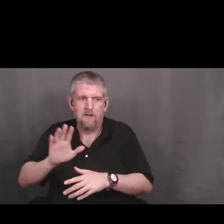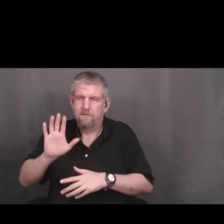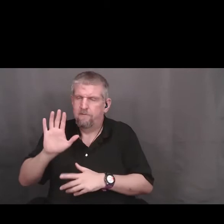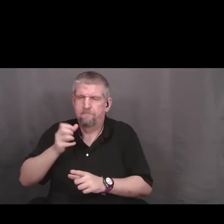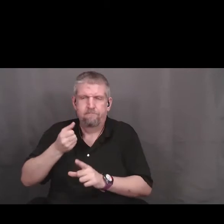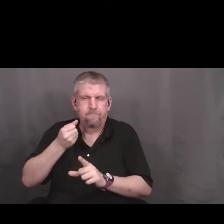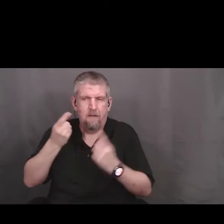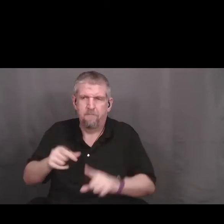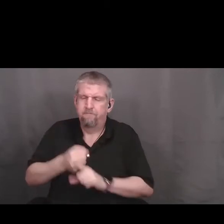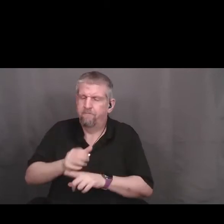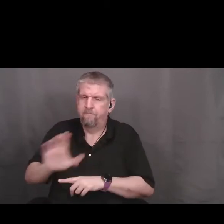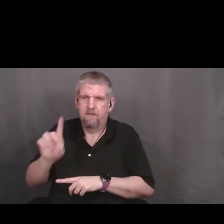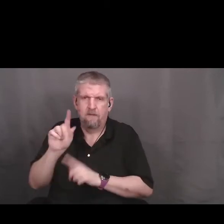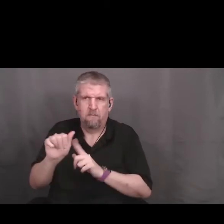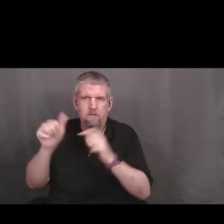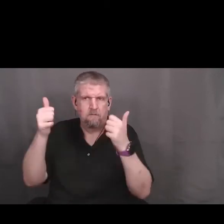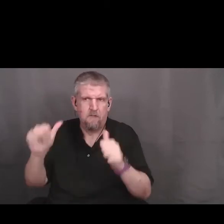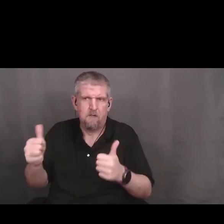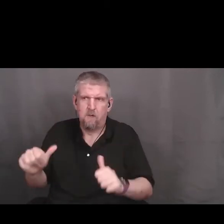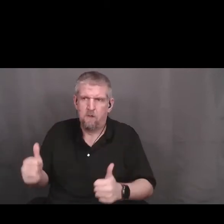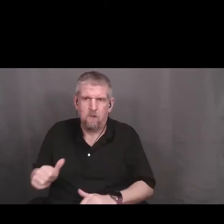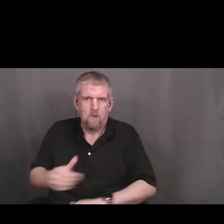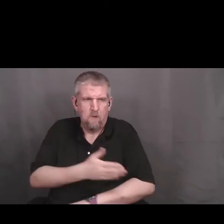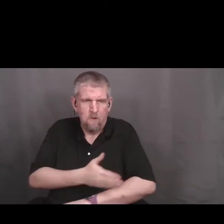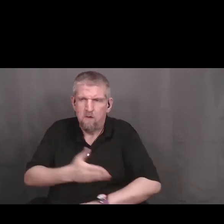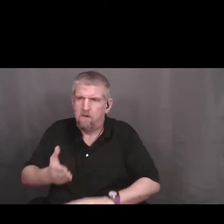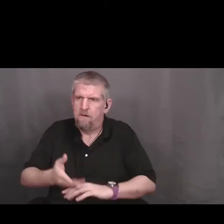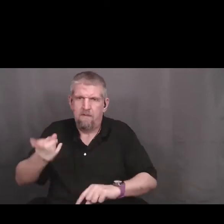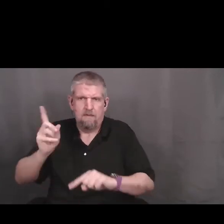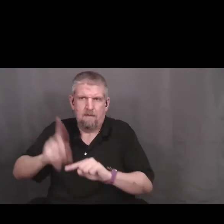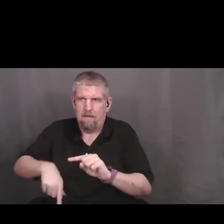that they are not able to pay for their loans.